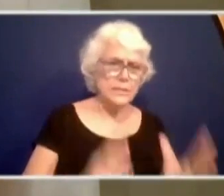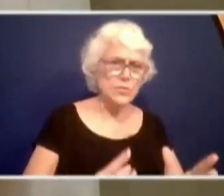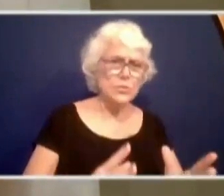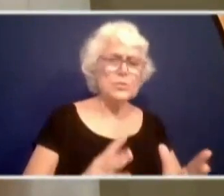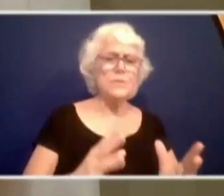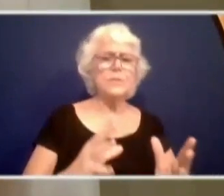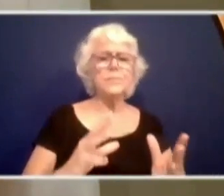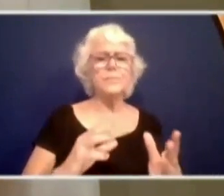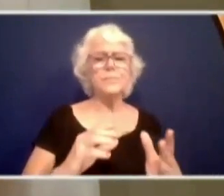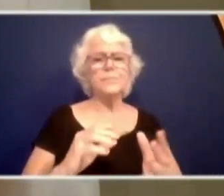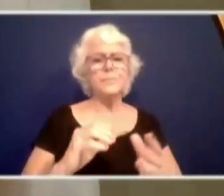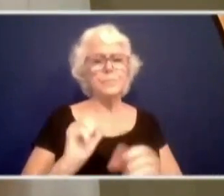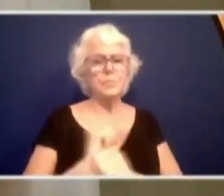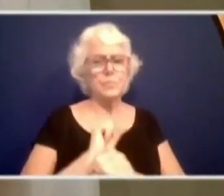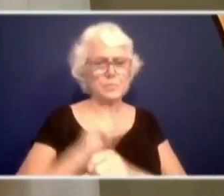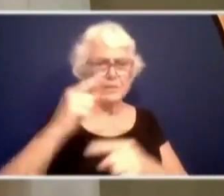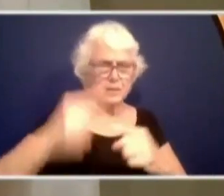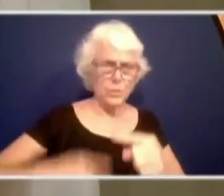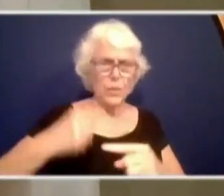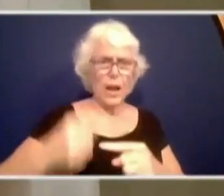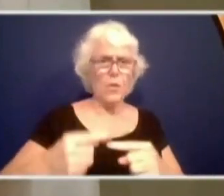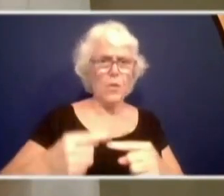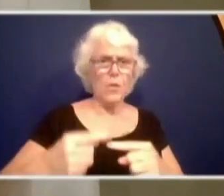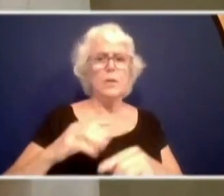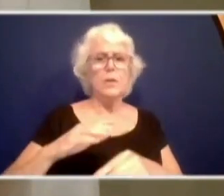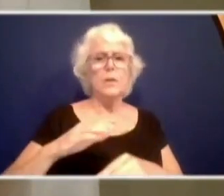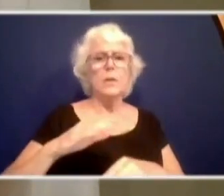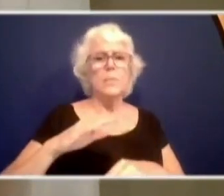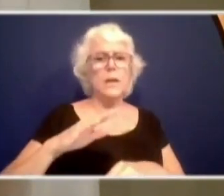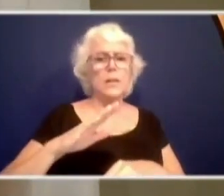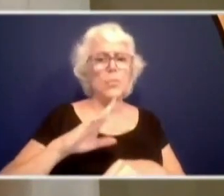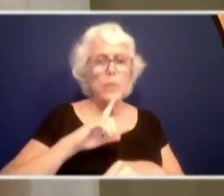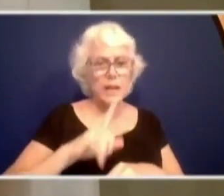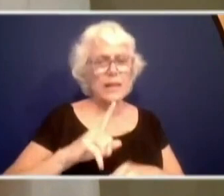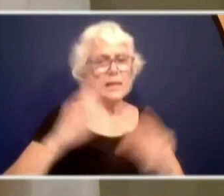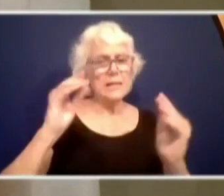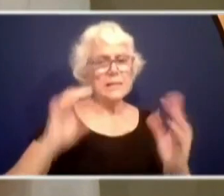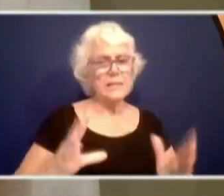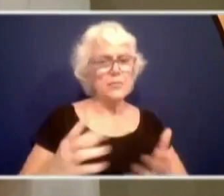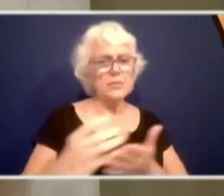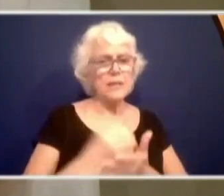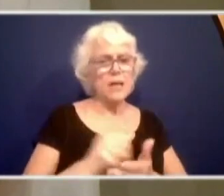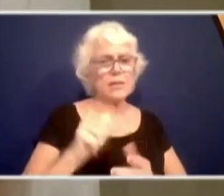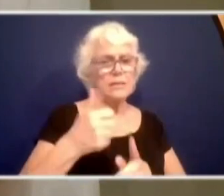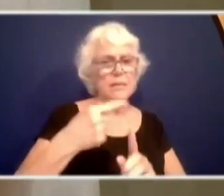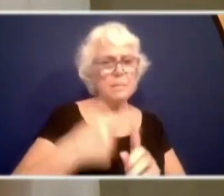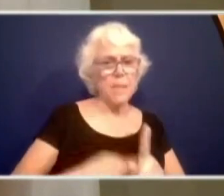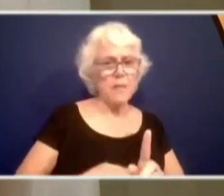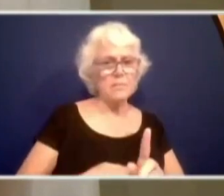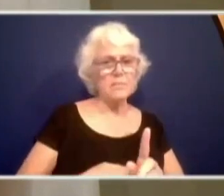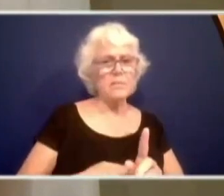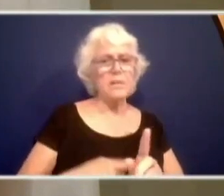year round onto a teacher salary designed for 10 months in classroom roles. The shift to begins to ignore the extent,